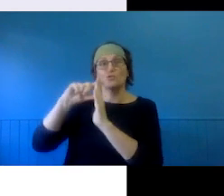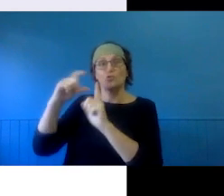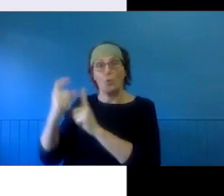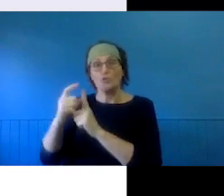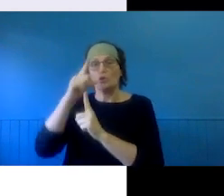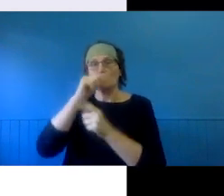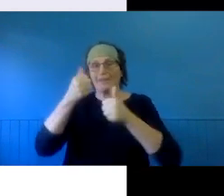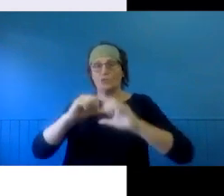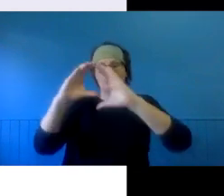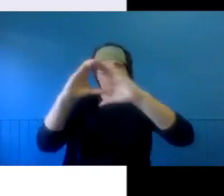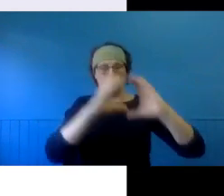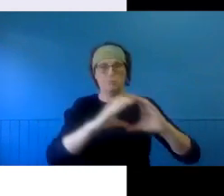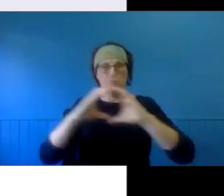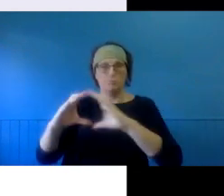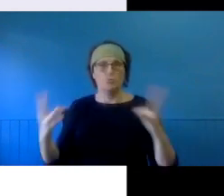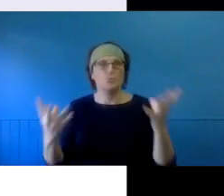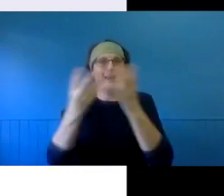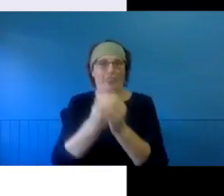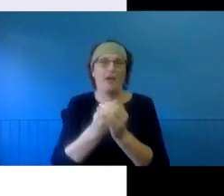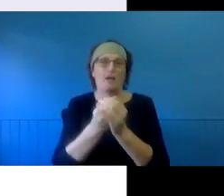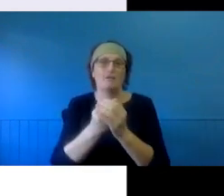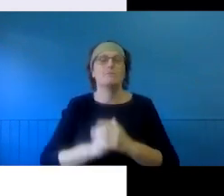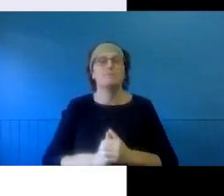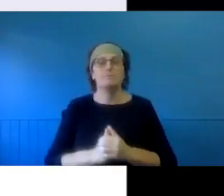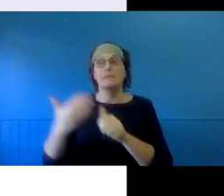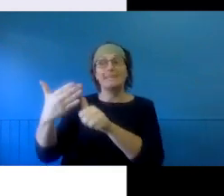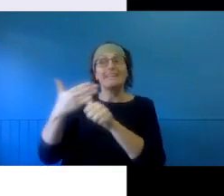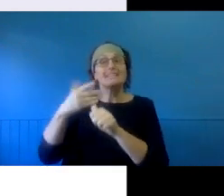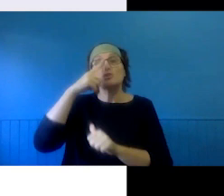intel lectual property. Indigenous people have been calling for a law